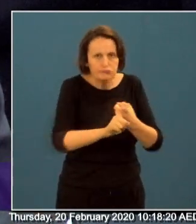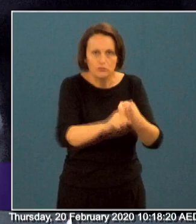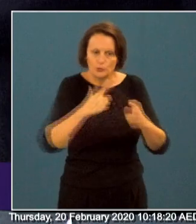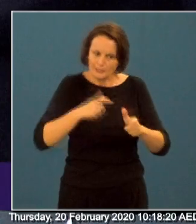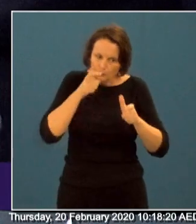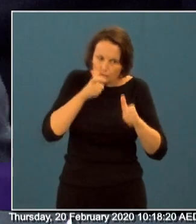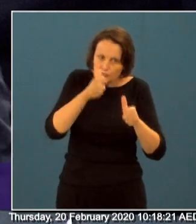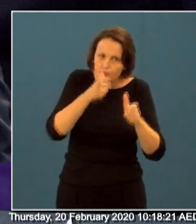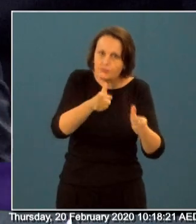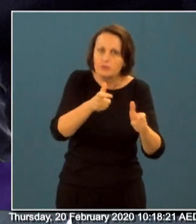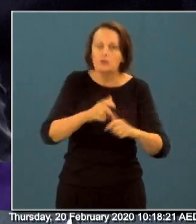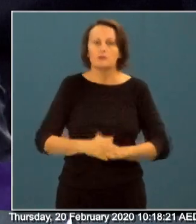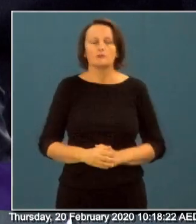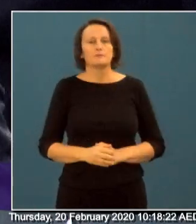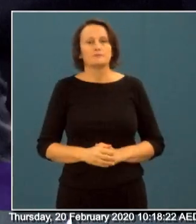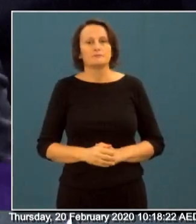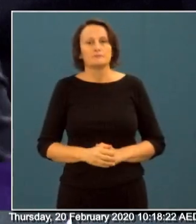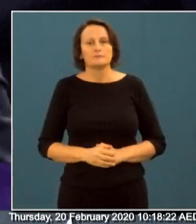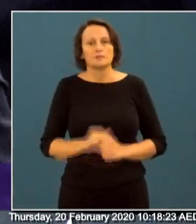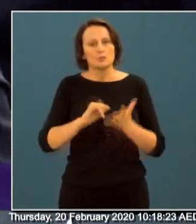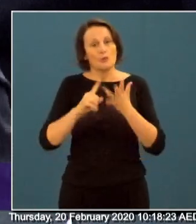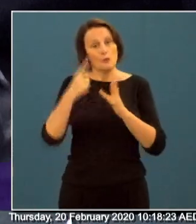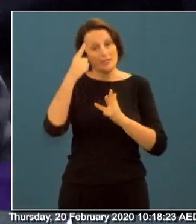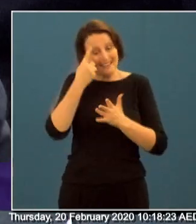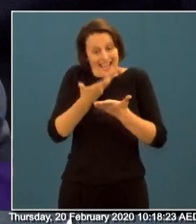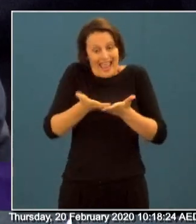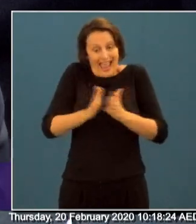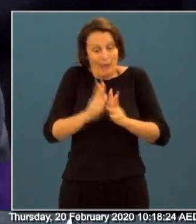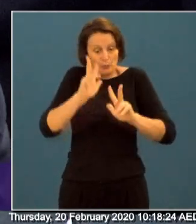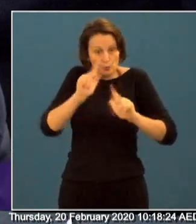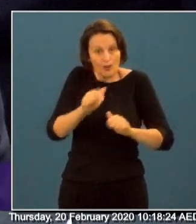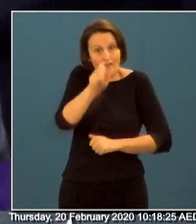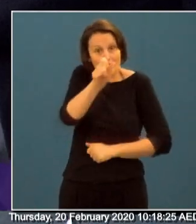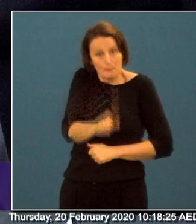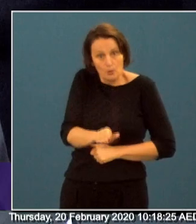and their locations together is a really big challenge.